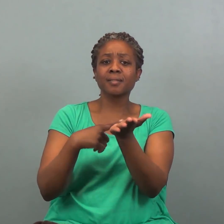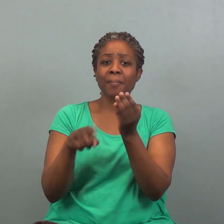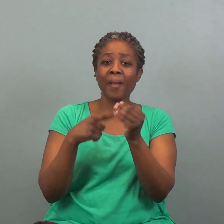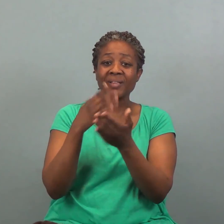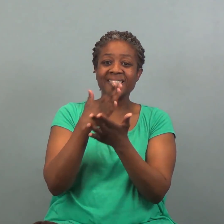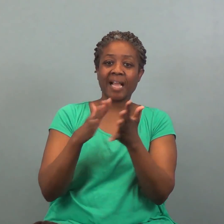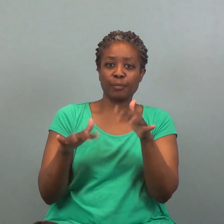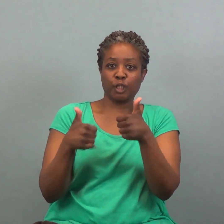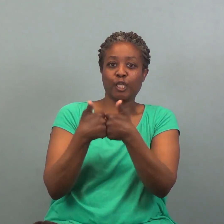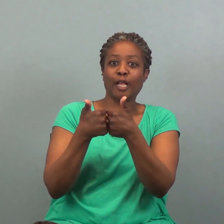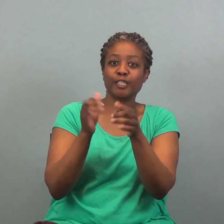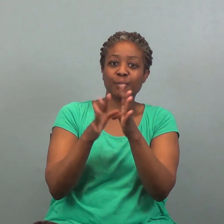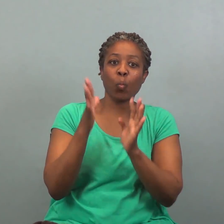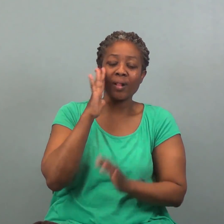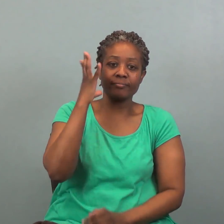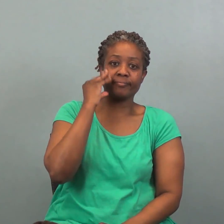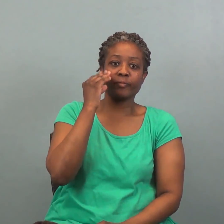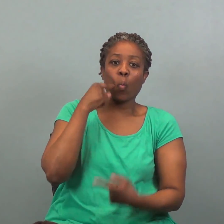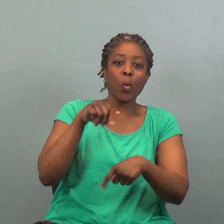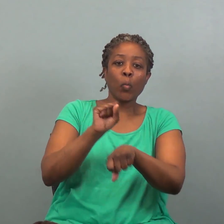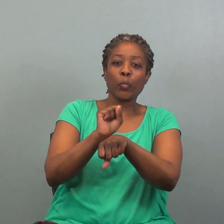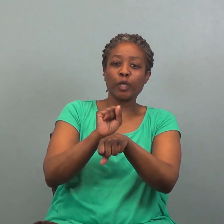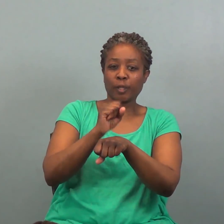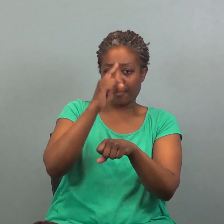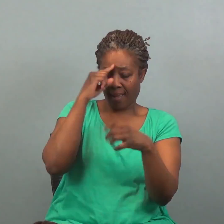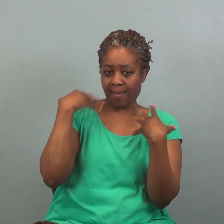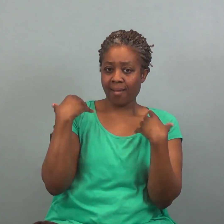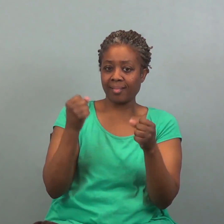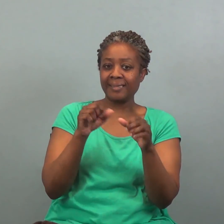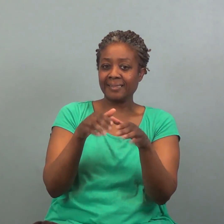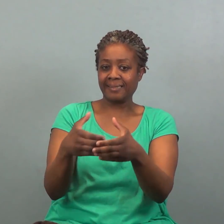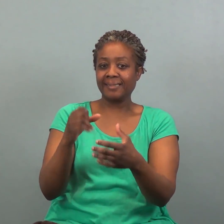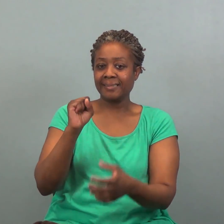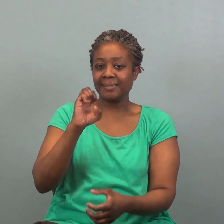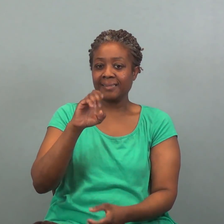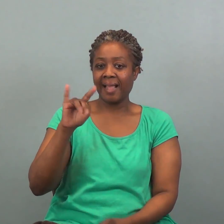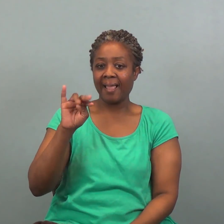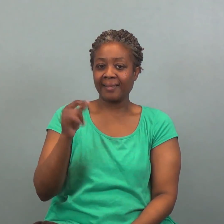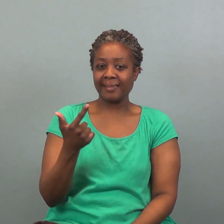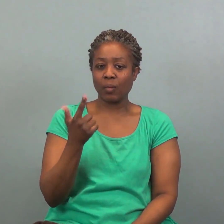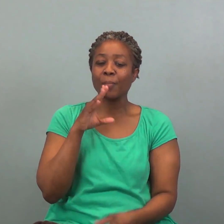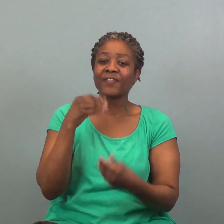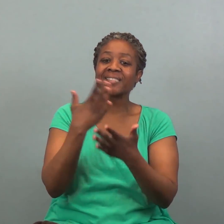We're going to talk about some challenges interpreters may face while working in mental health settings.